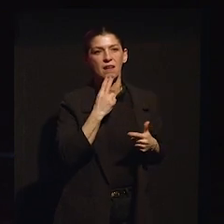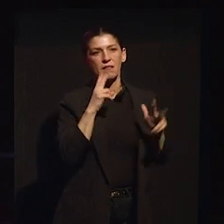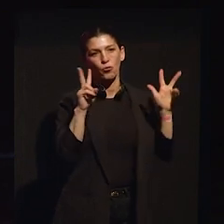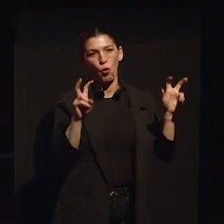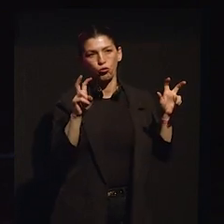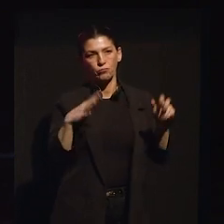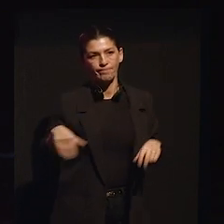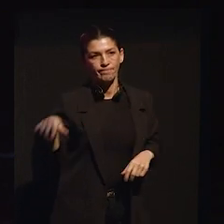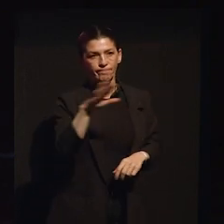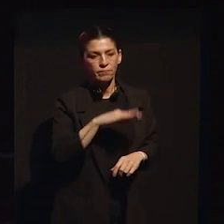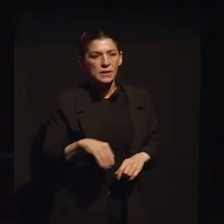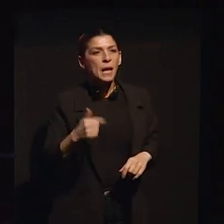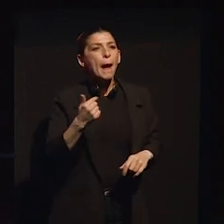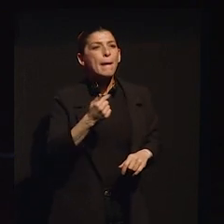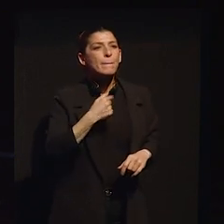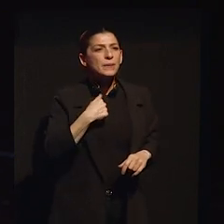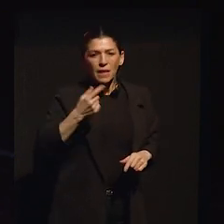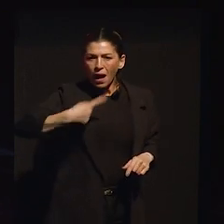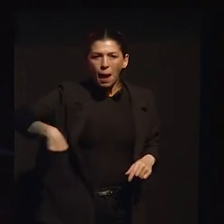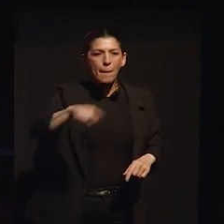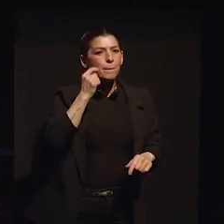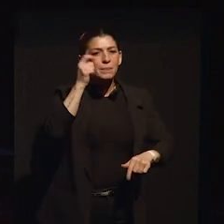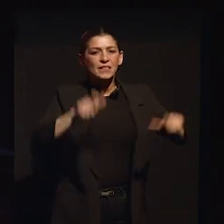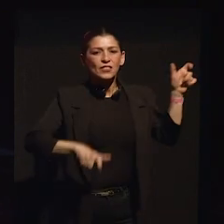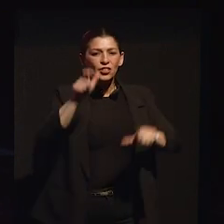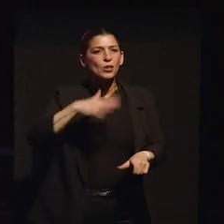yes, we can do it. The second one is the issue of women.